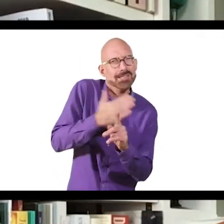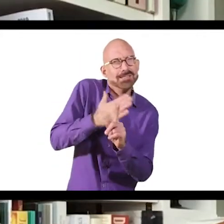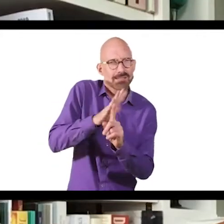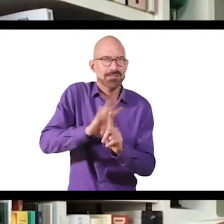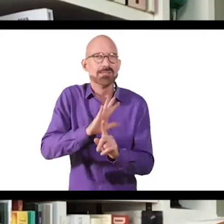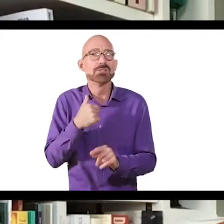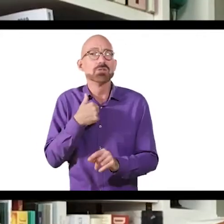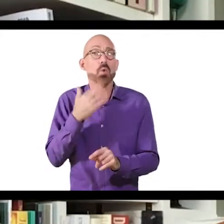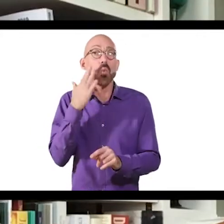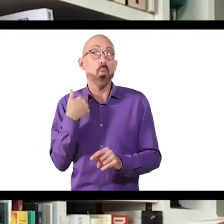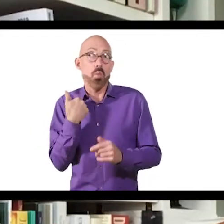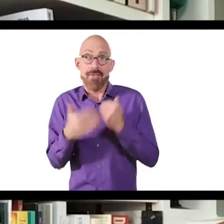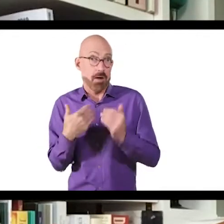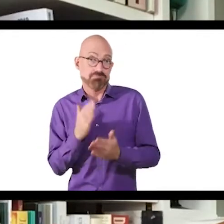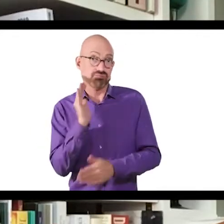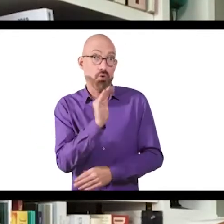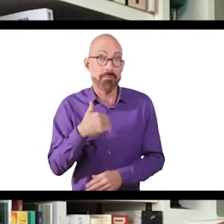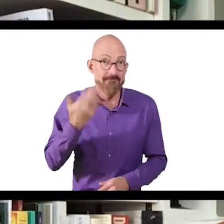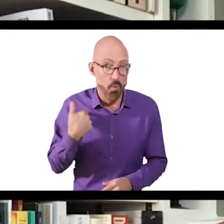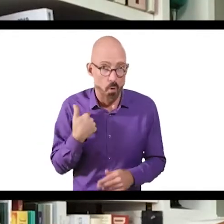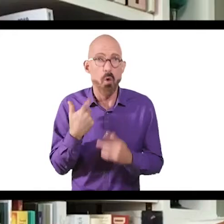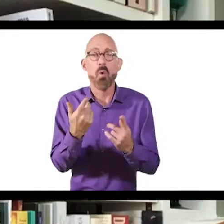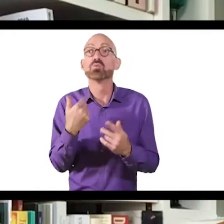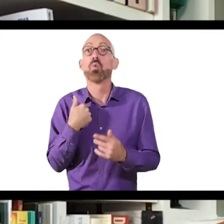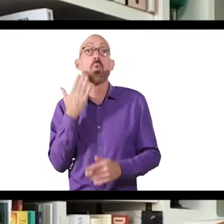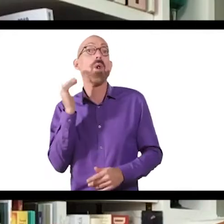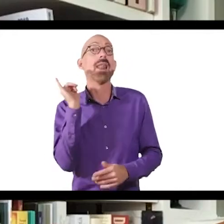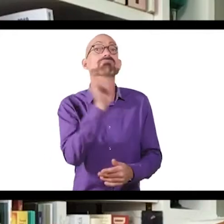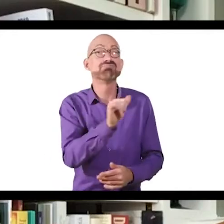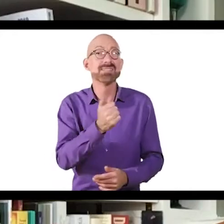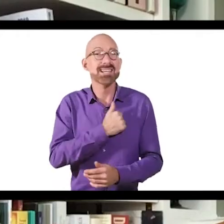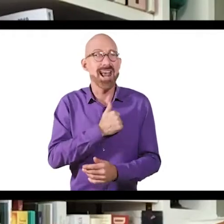I went to Canada and I had a lovely fling with a skater, a hockey player.